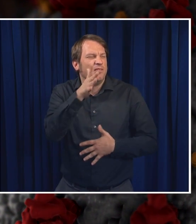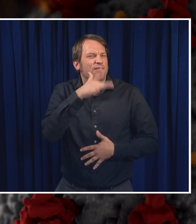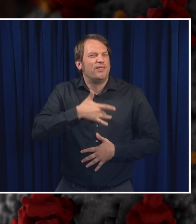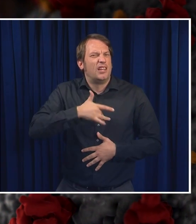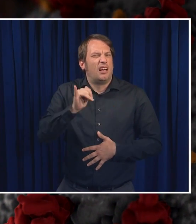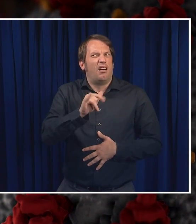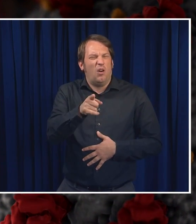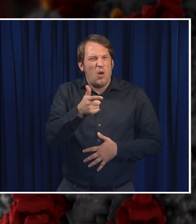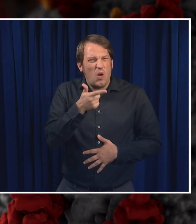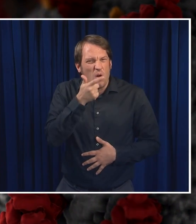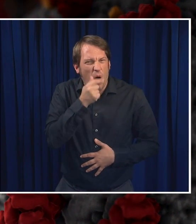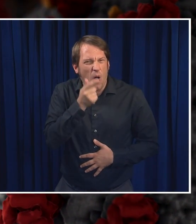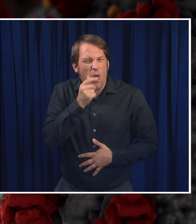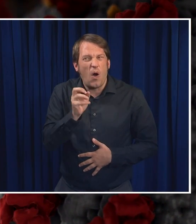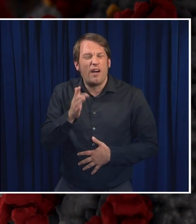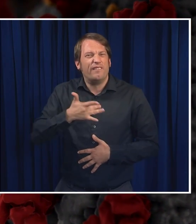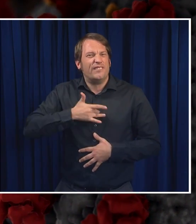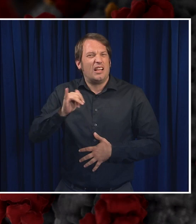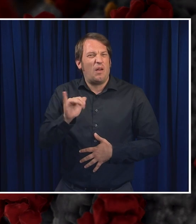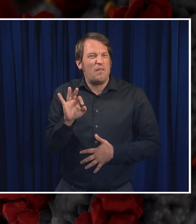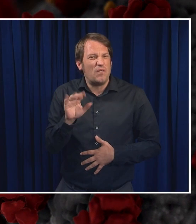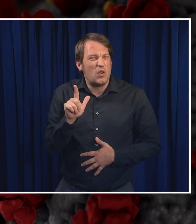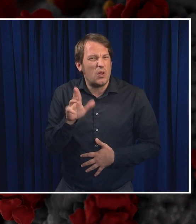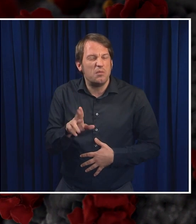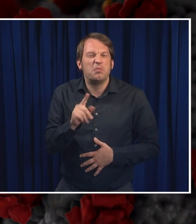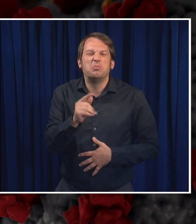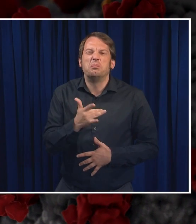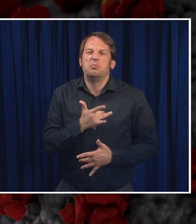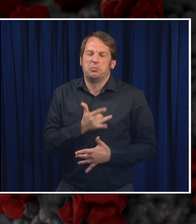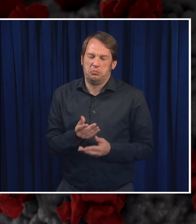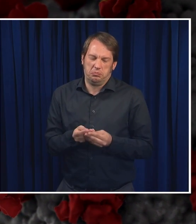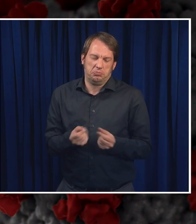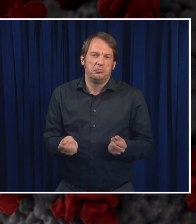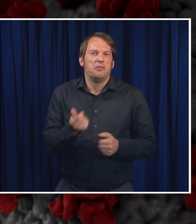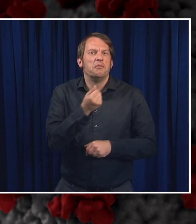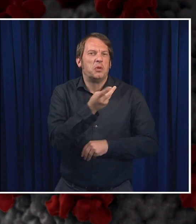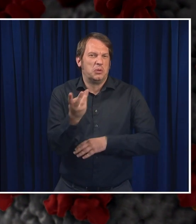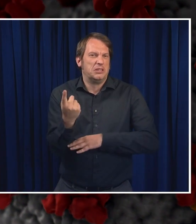effects may make you feel like you have a cold or the flu but usually go away in a few days